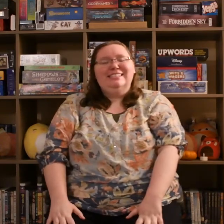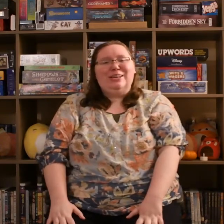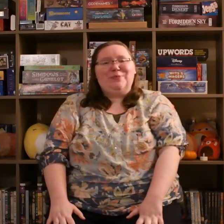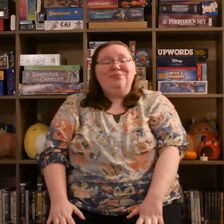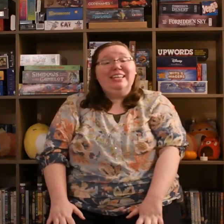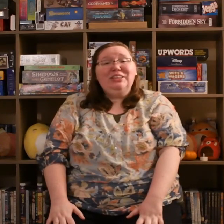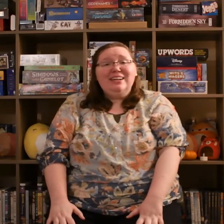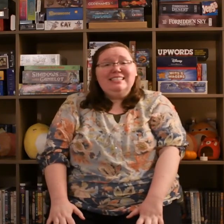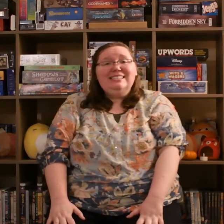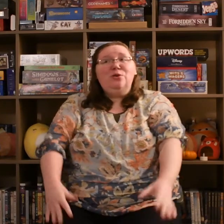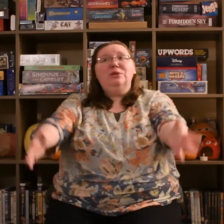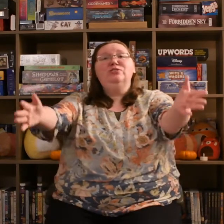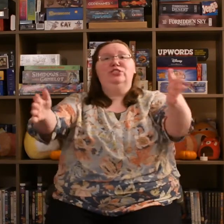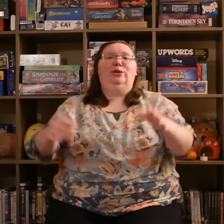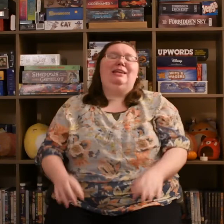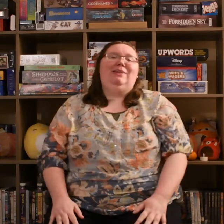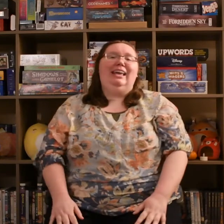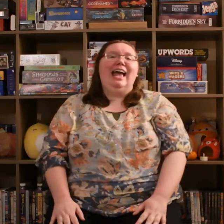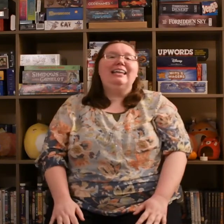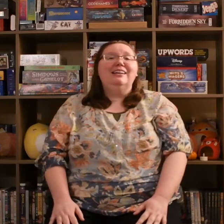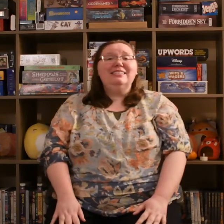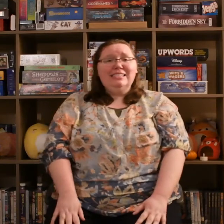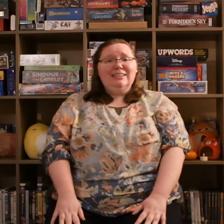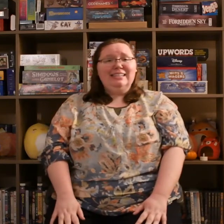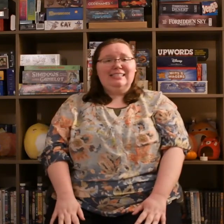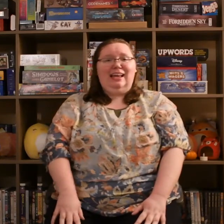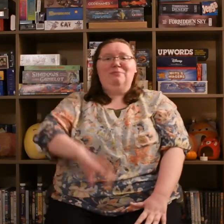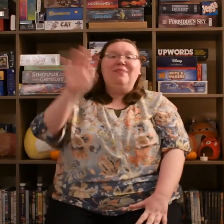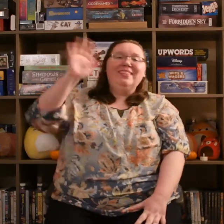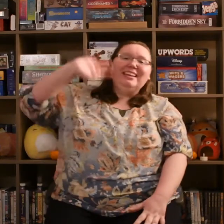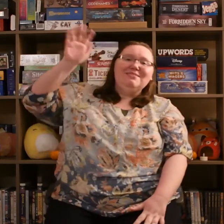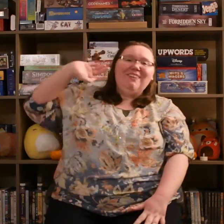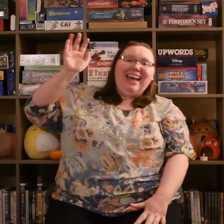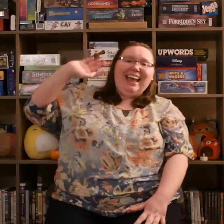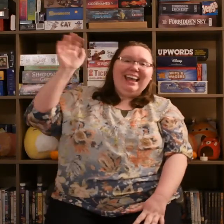So, thank you guys so much for joining me and I'll see you next time. Bye.